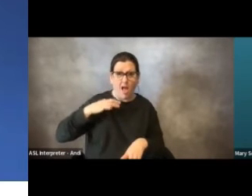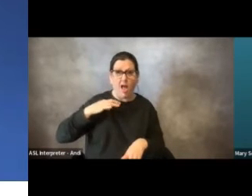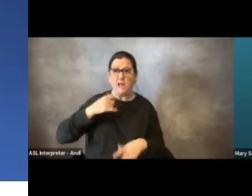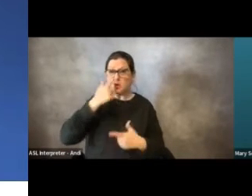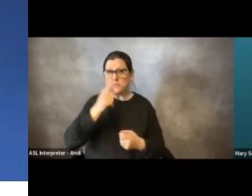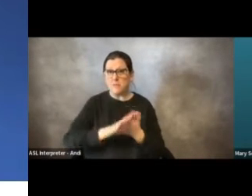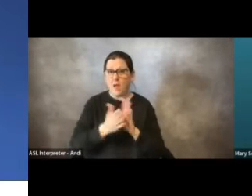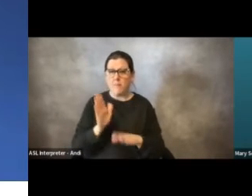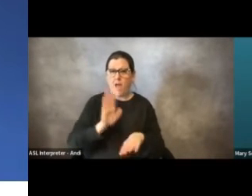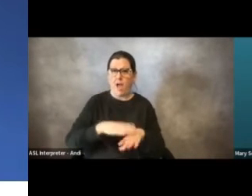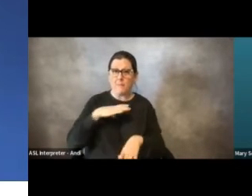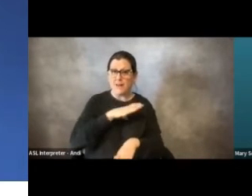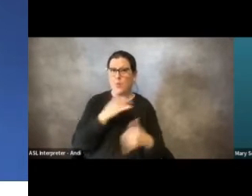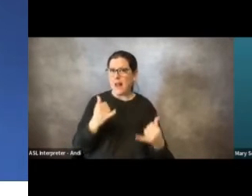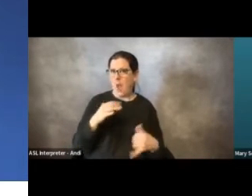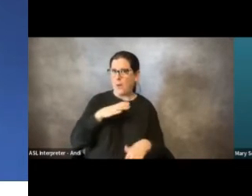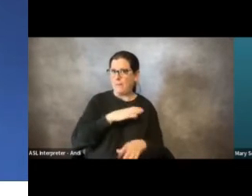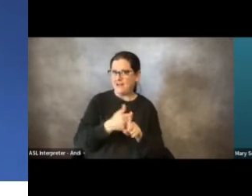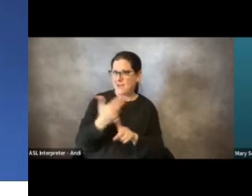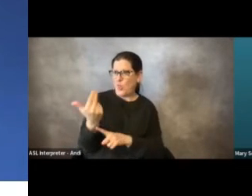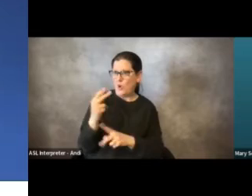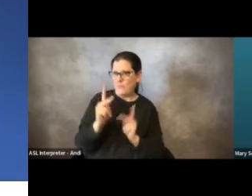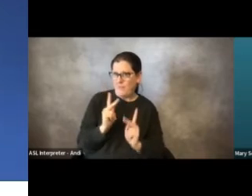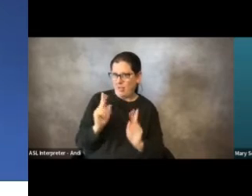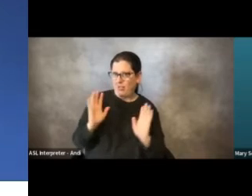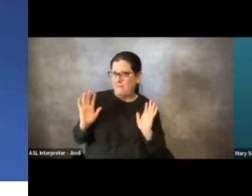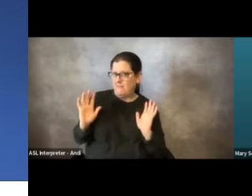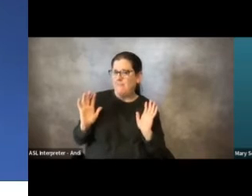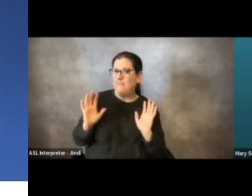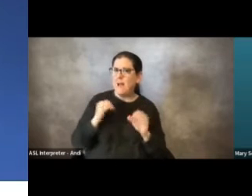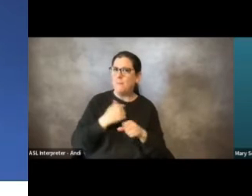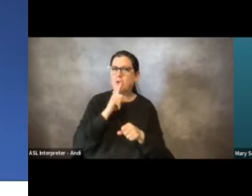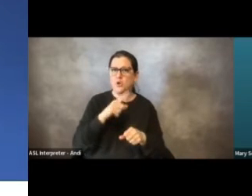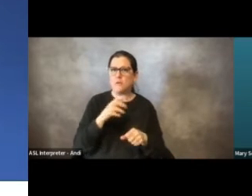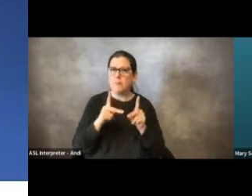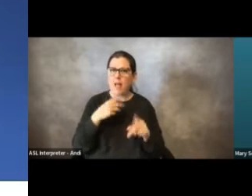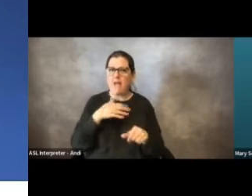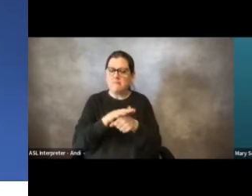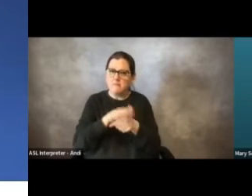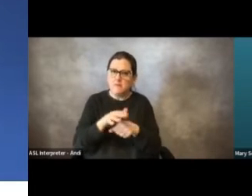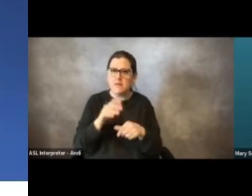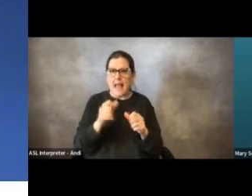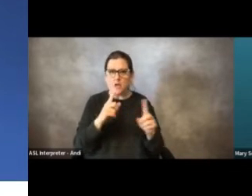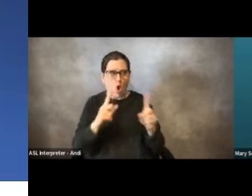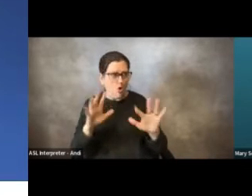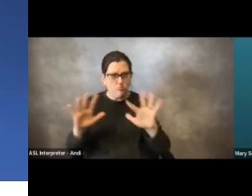committee is only at this point, 13 people large, we wanted to make sure that people had opportunities to talk with one another and get to know. But